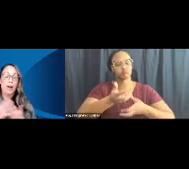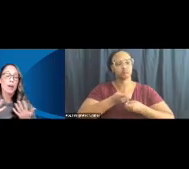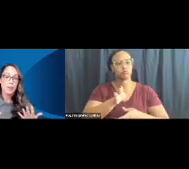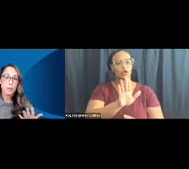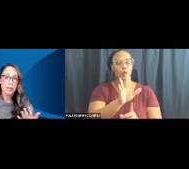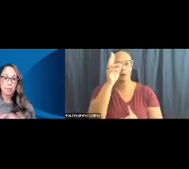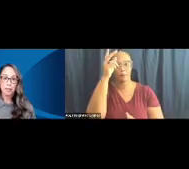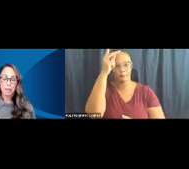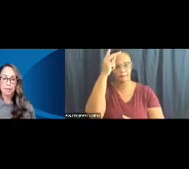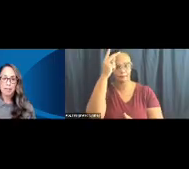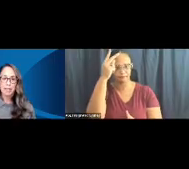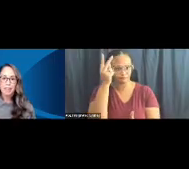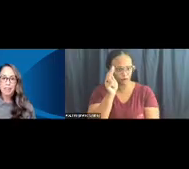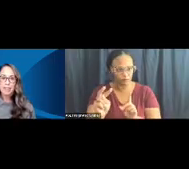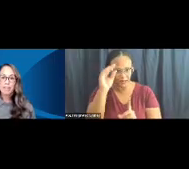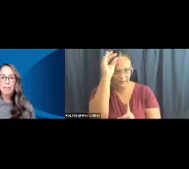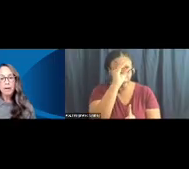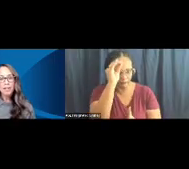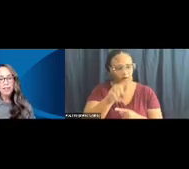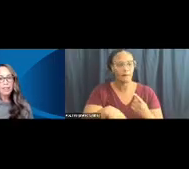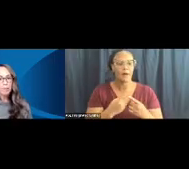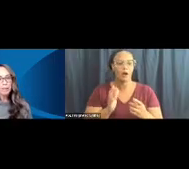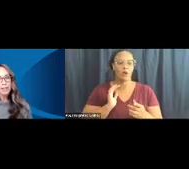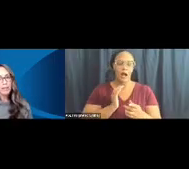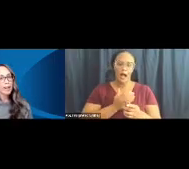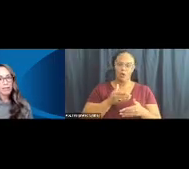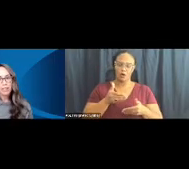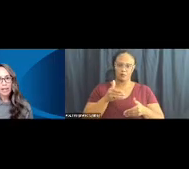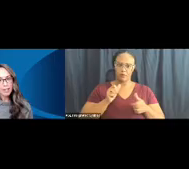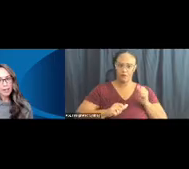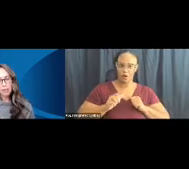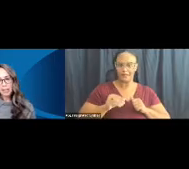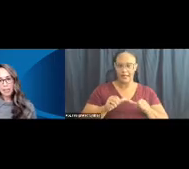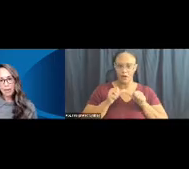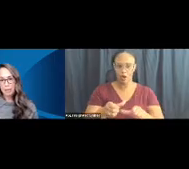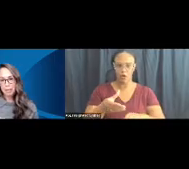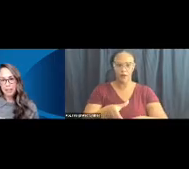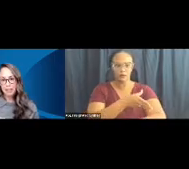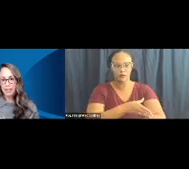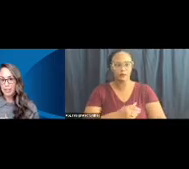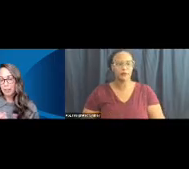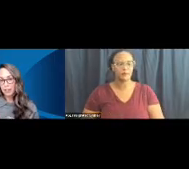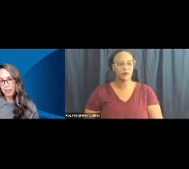um our ongoing improvement. The feedback link appears on every handout by design because, as I